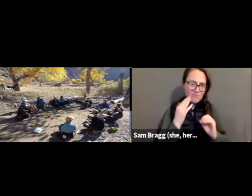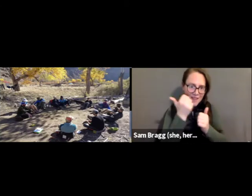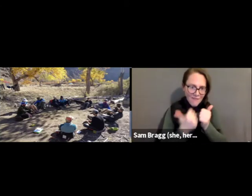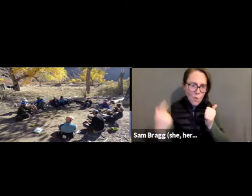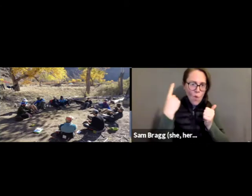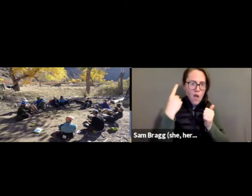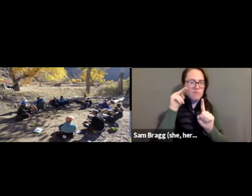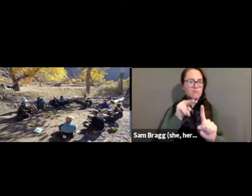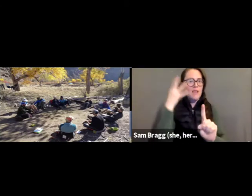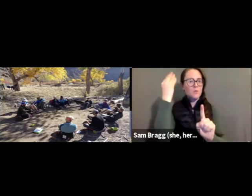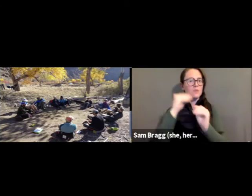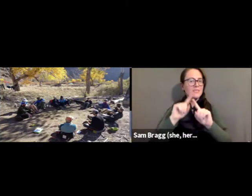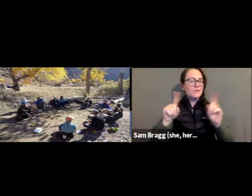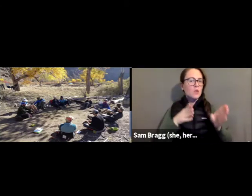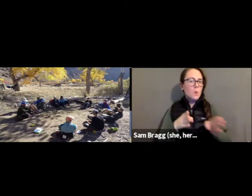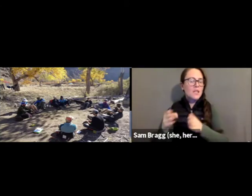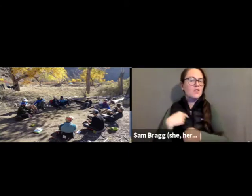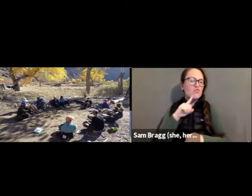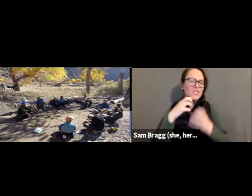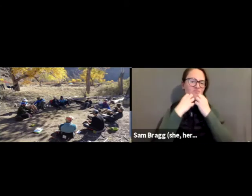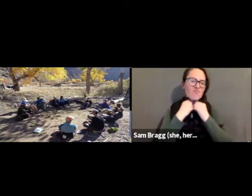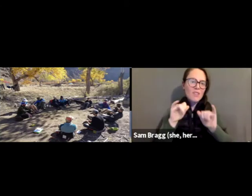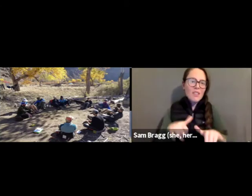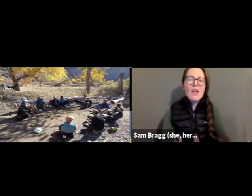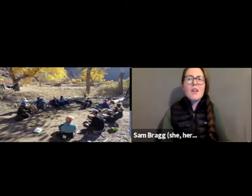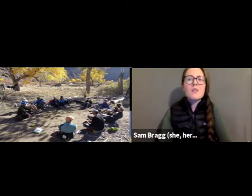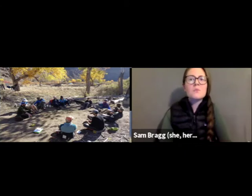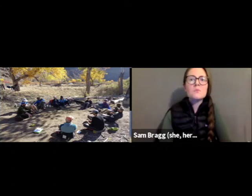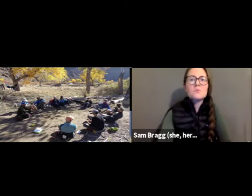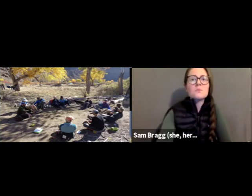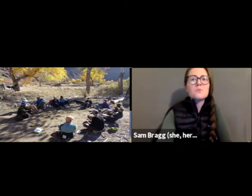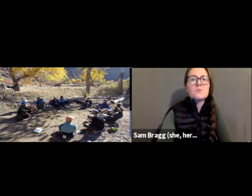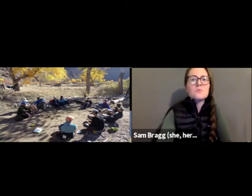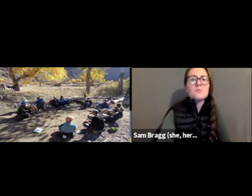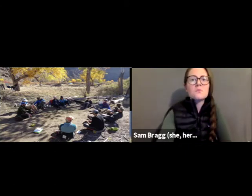I agree there's not one perfect definition of the outdoors and I really cherish that.